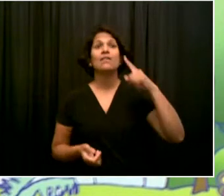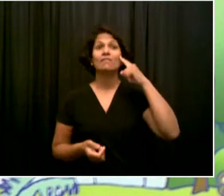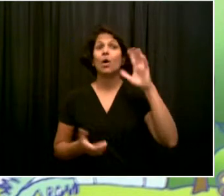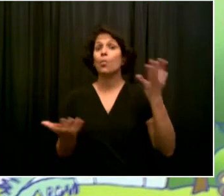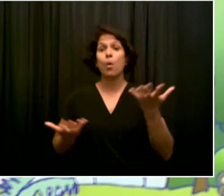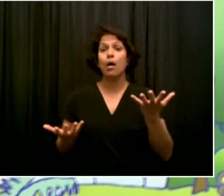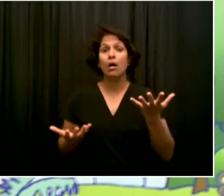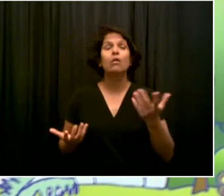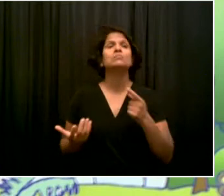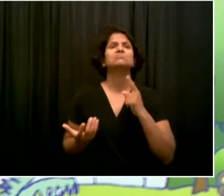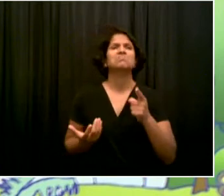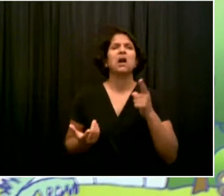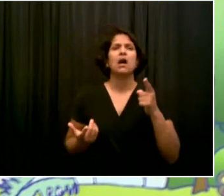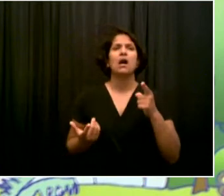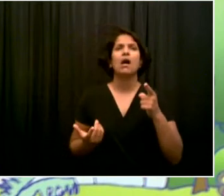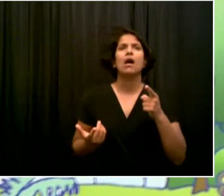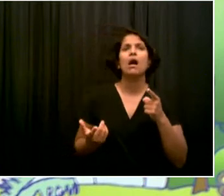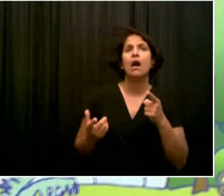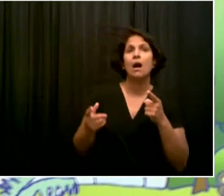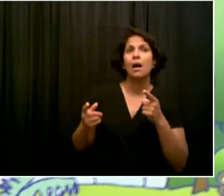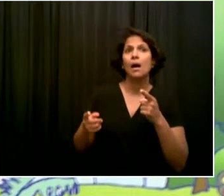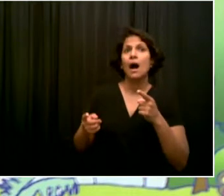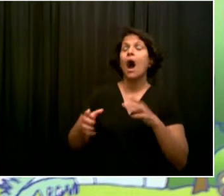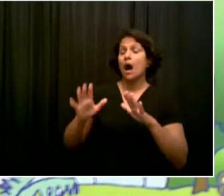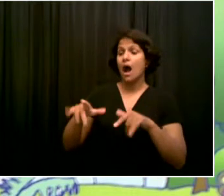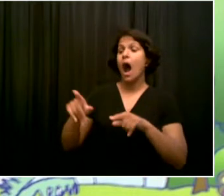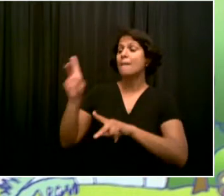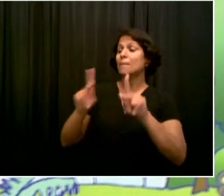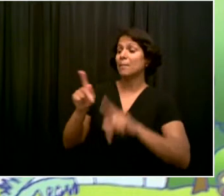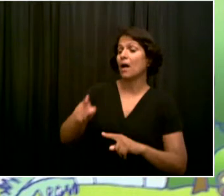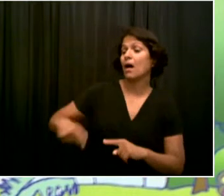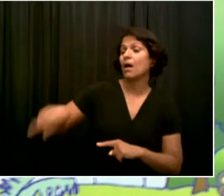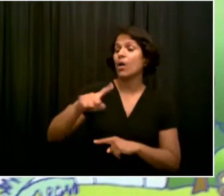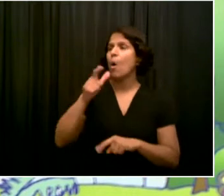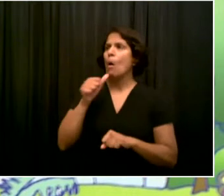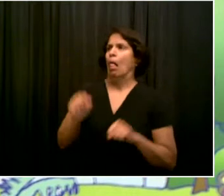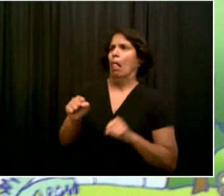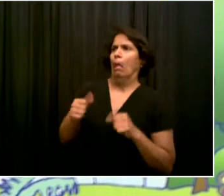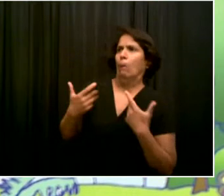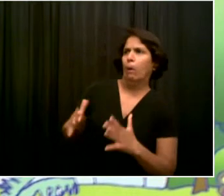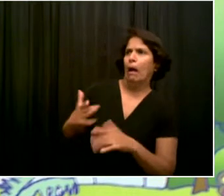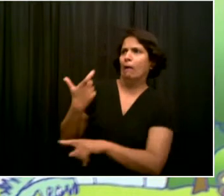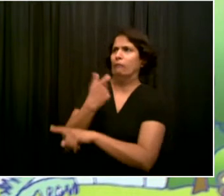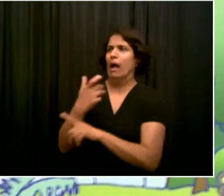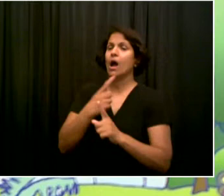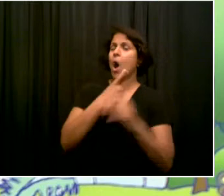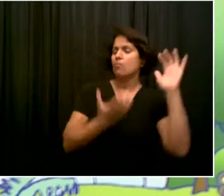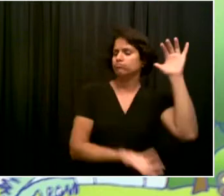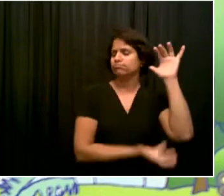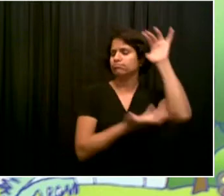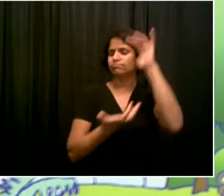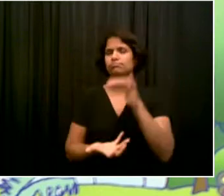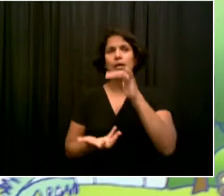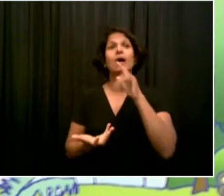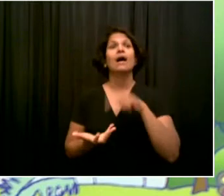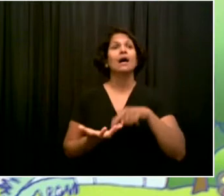TOWARD DIRECTING VACCINE HESITANCY AND HE RECELYNT RELEASE, I WAS WONDERING IF THE TIMING OF